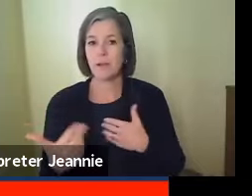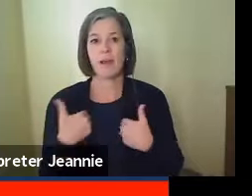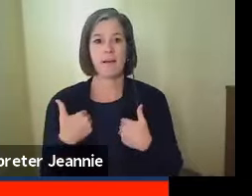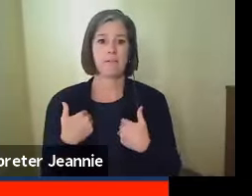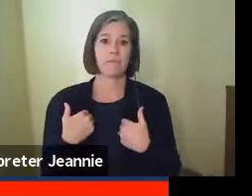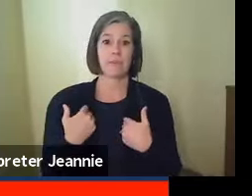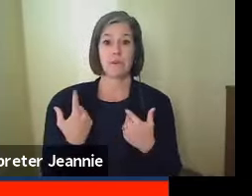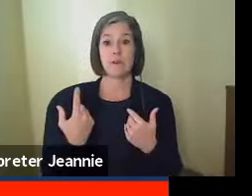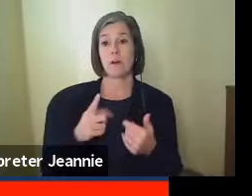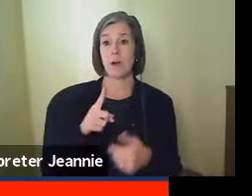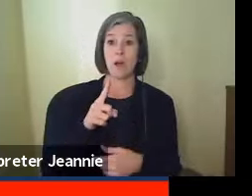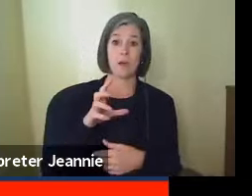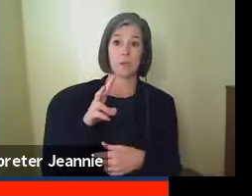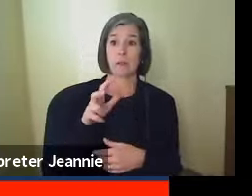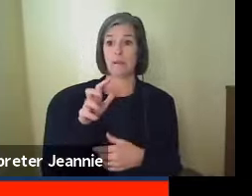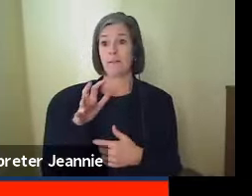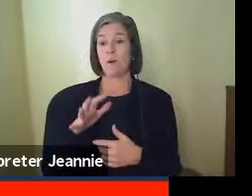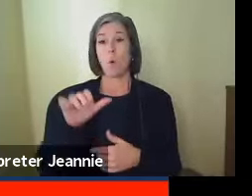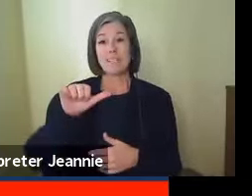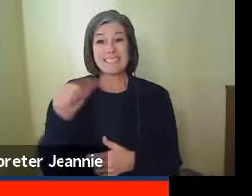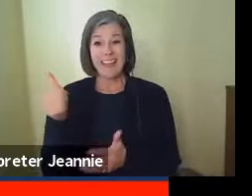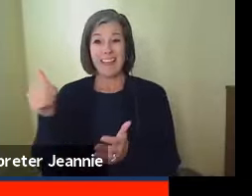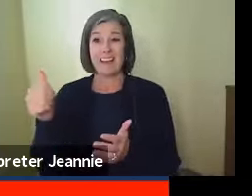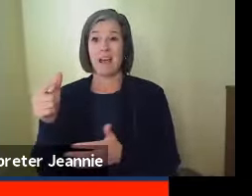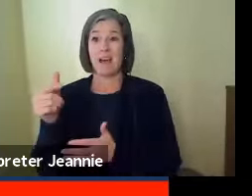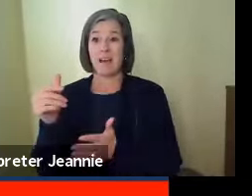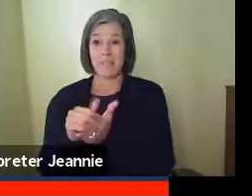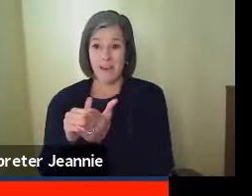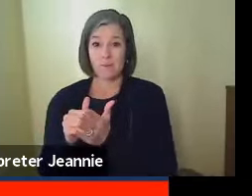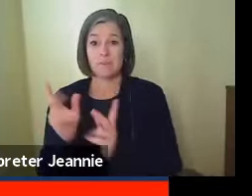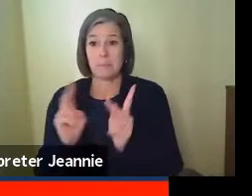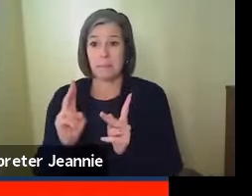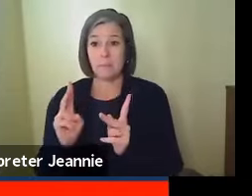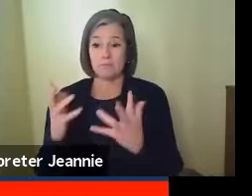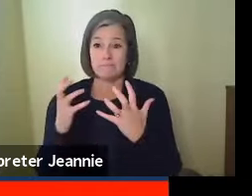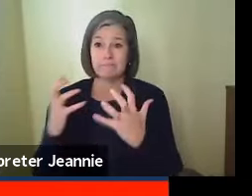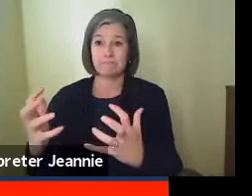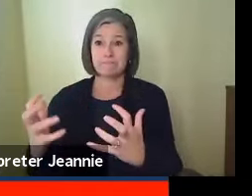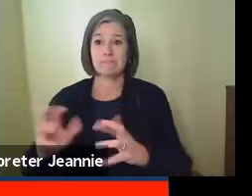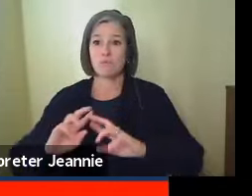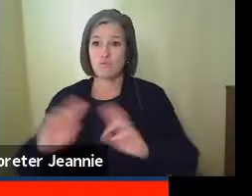the case of these vaccines tens of thousands of volunteers and again looking to make sure that the